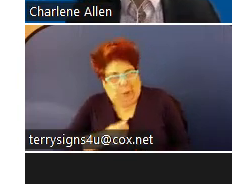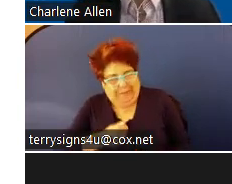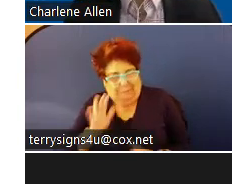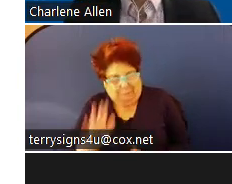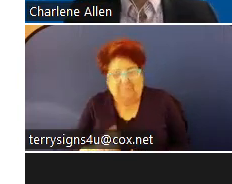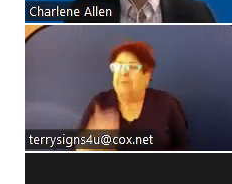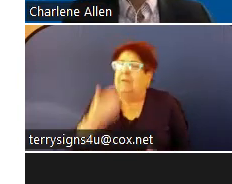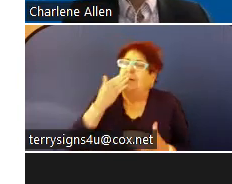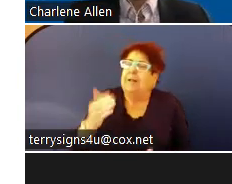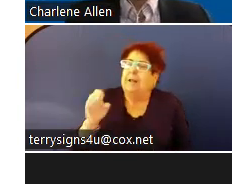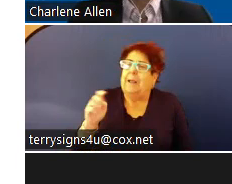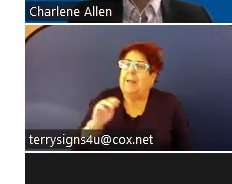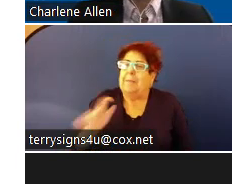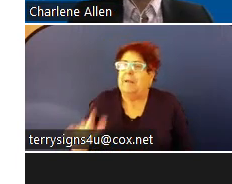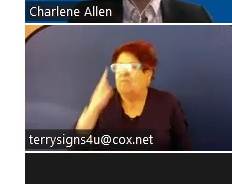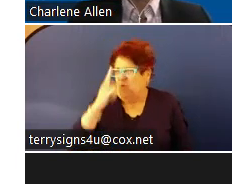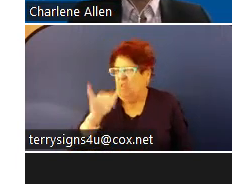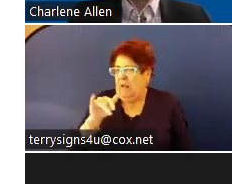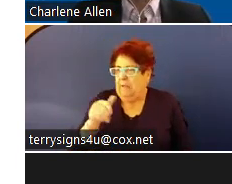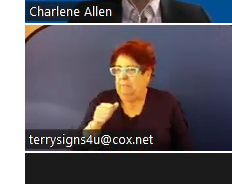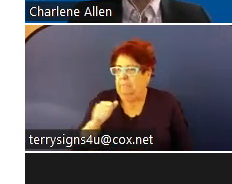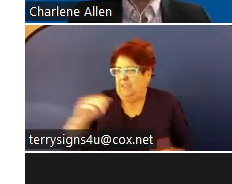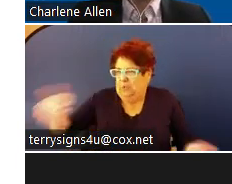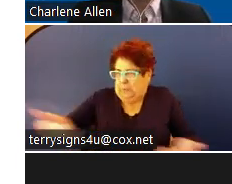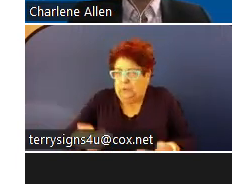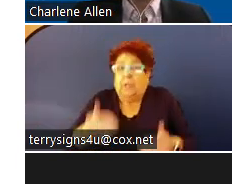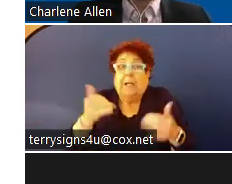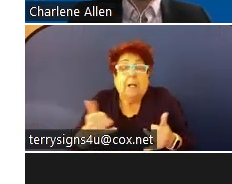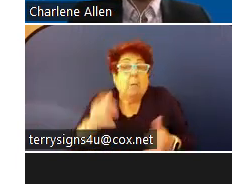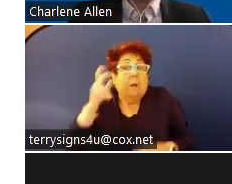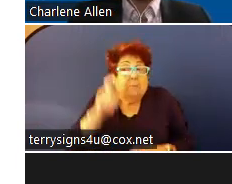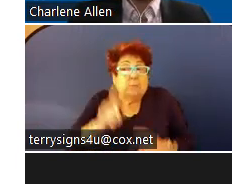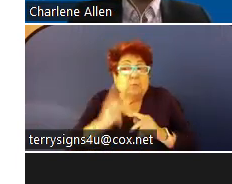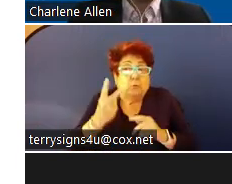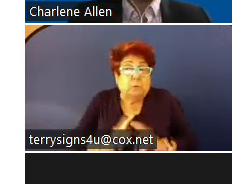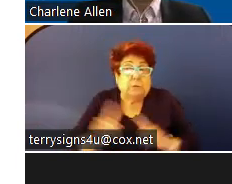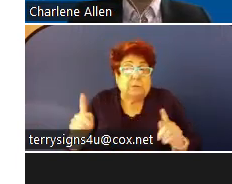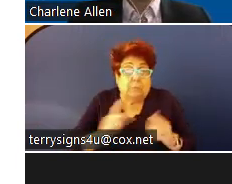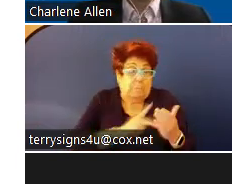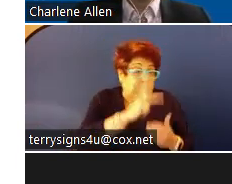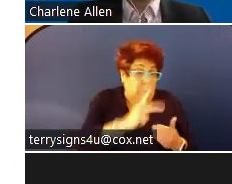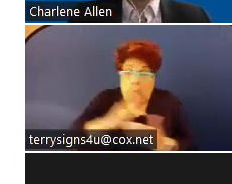that introduction. We will hear from two programs featured in the action guides.